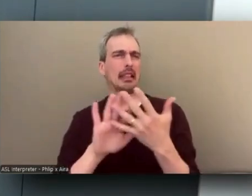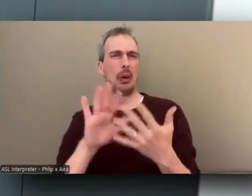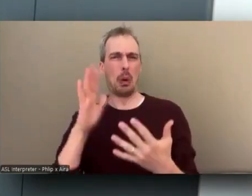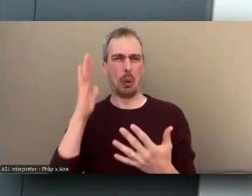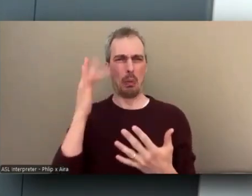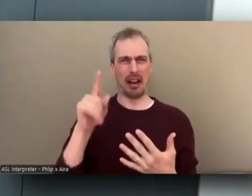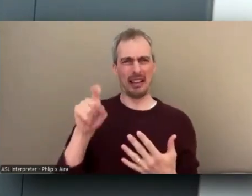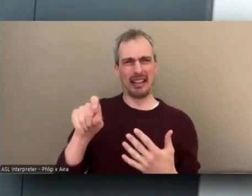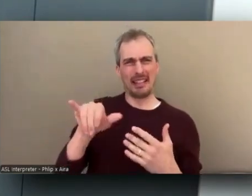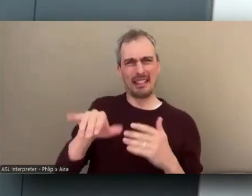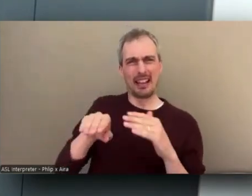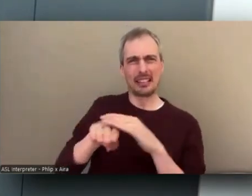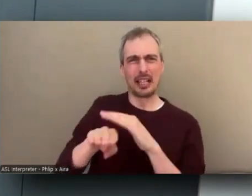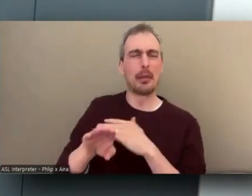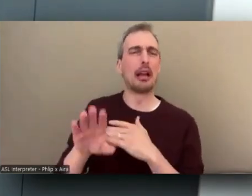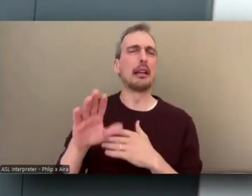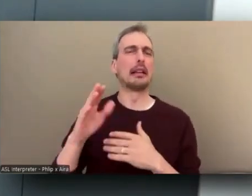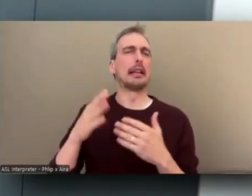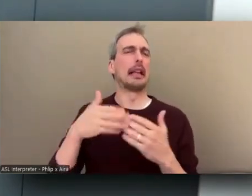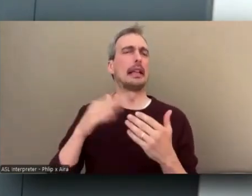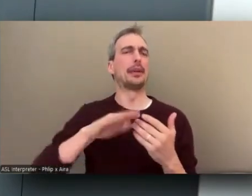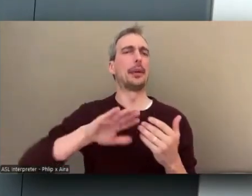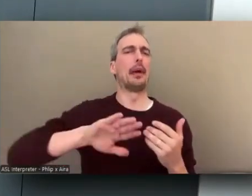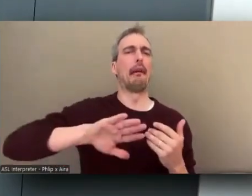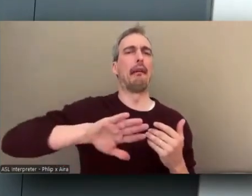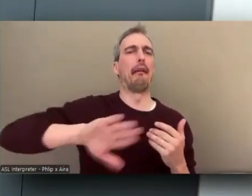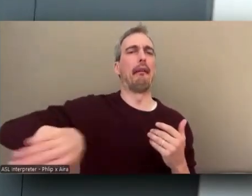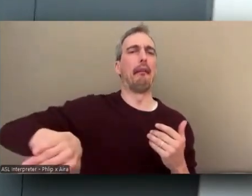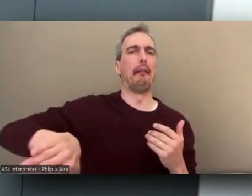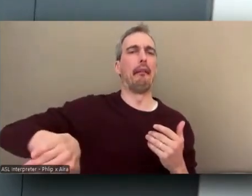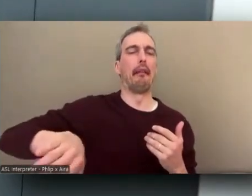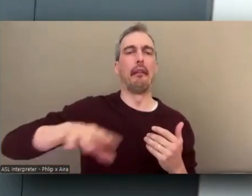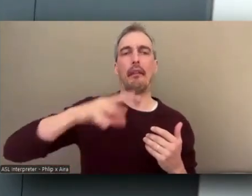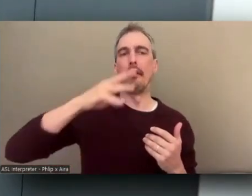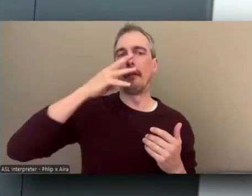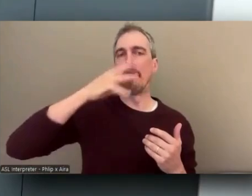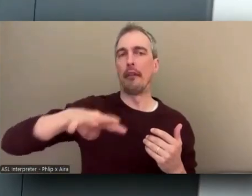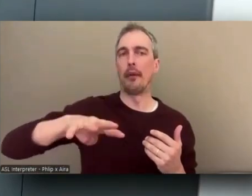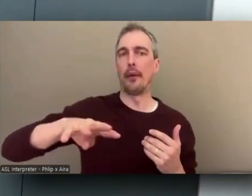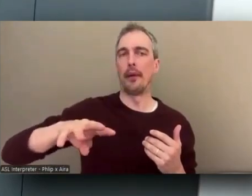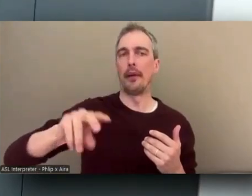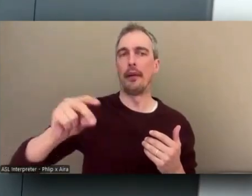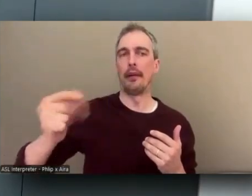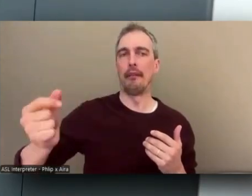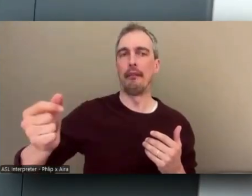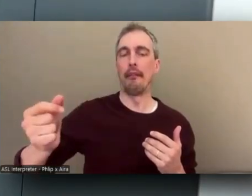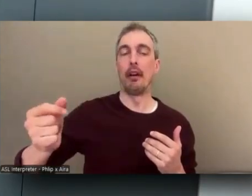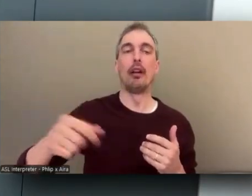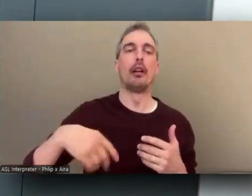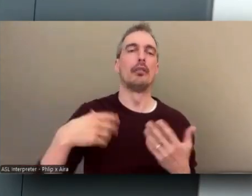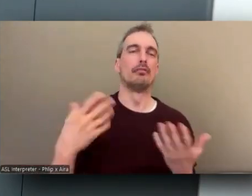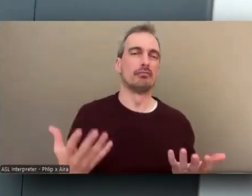I think there is a place where something like Assistiv Labs -- you're